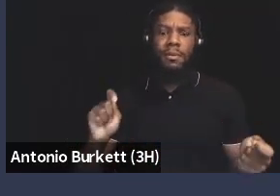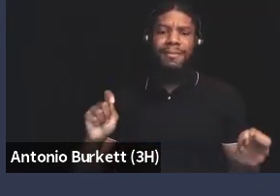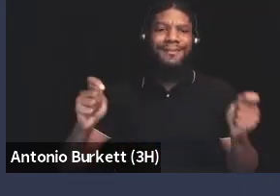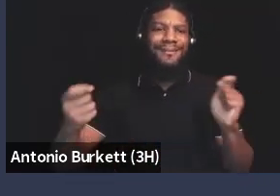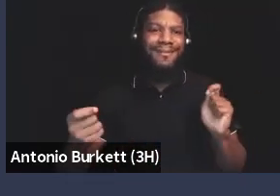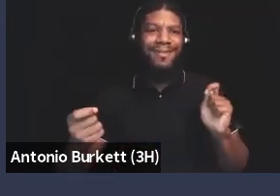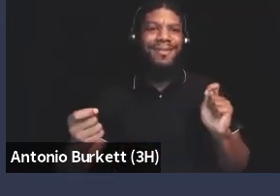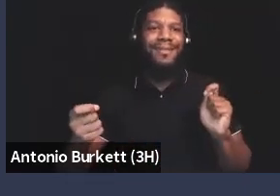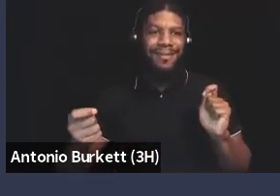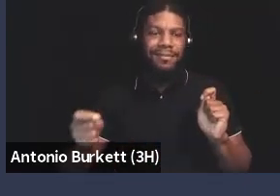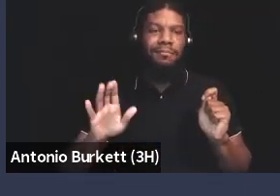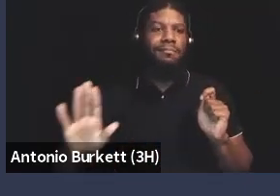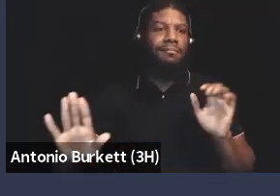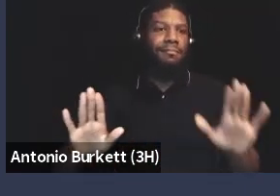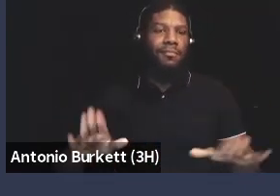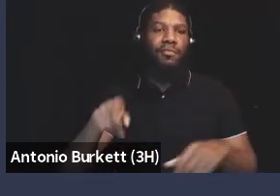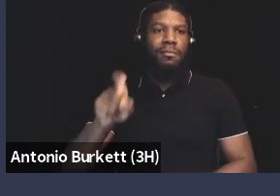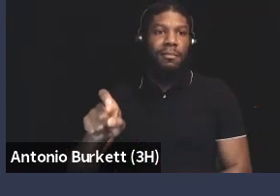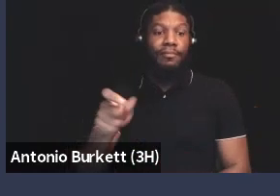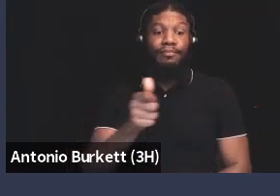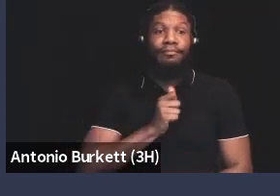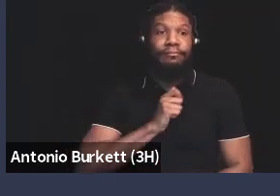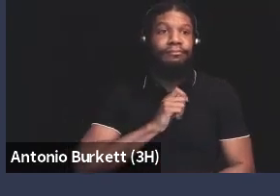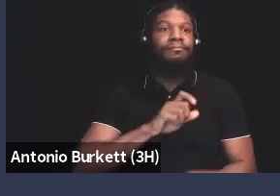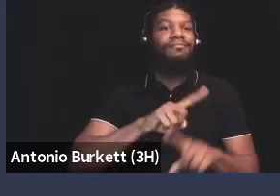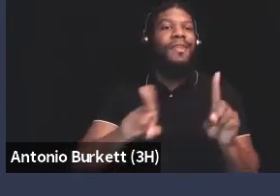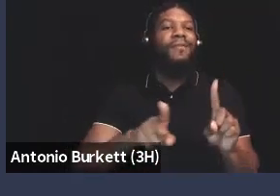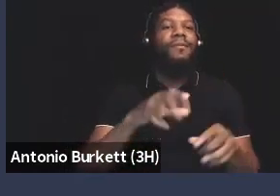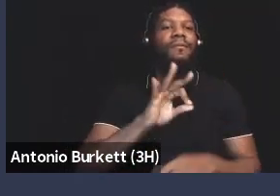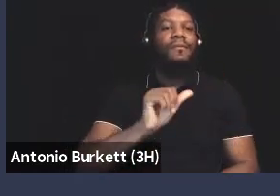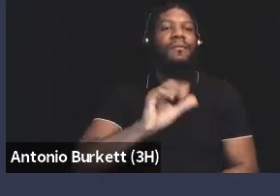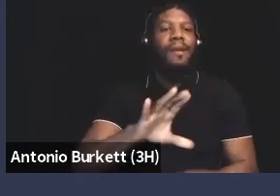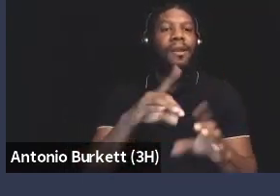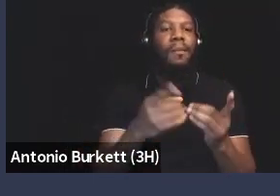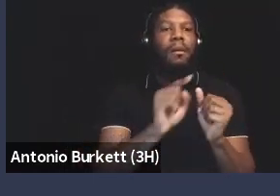been collaborating quite a bit with different faculty departments so our thesis students,